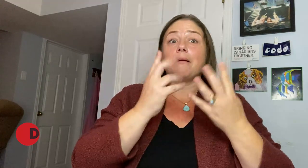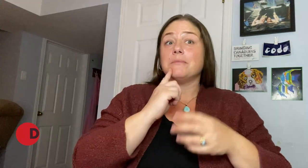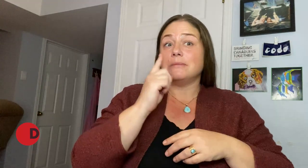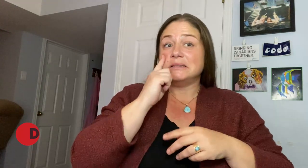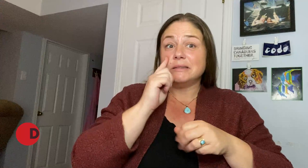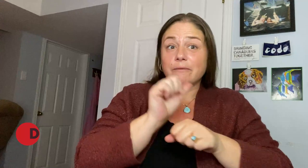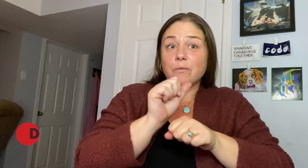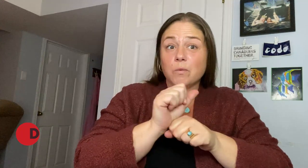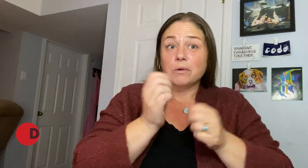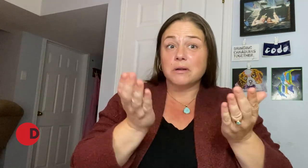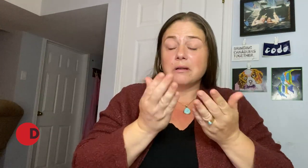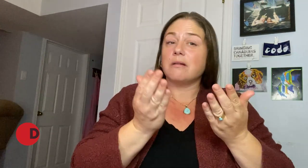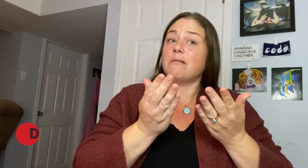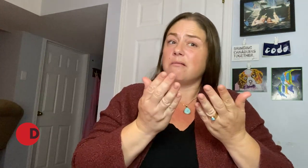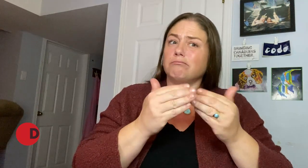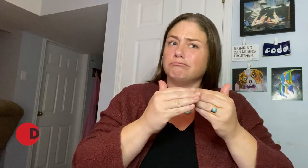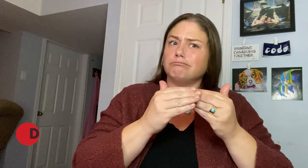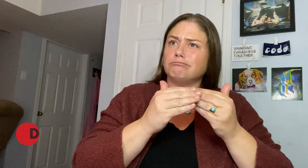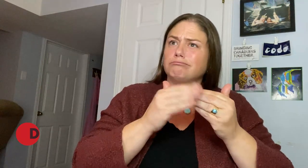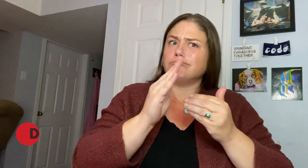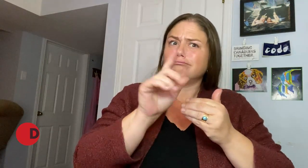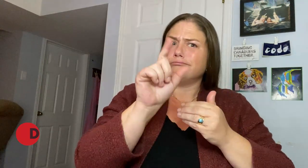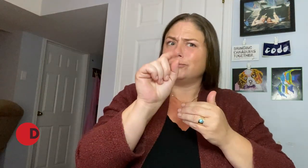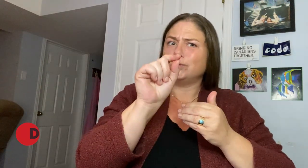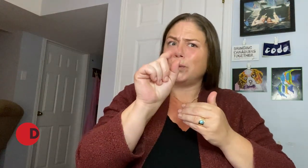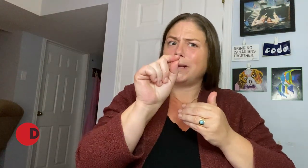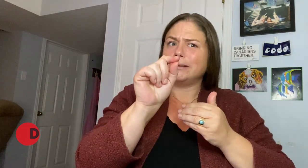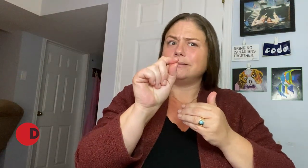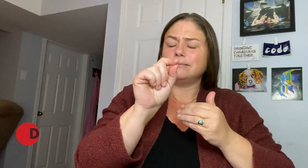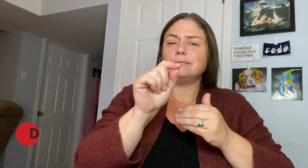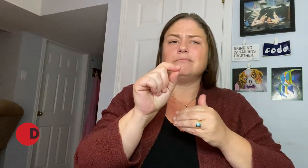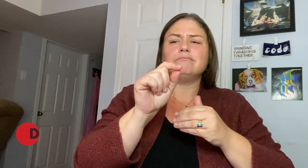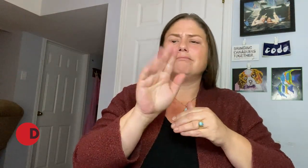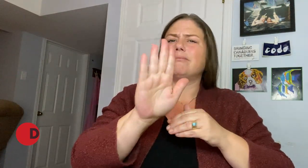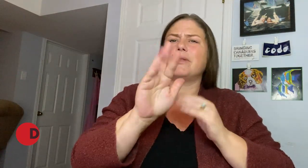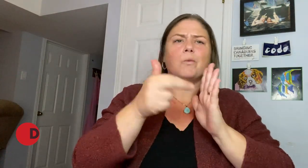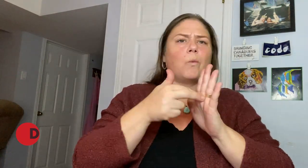As for how many Deaf people work here, I would say at least 20 in various